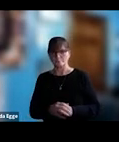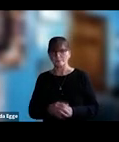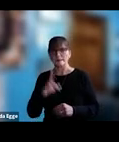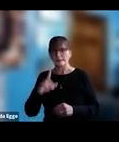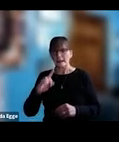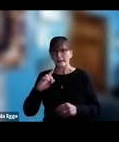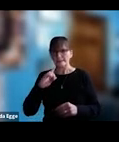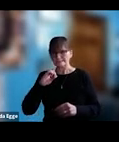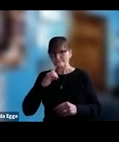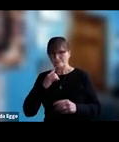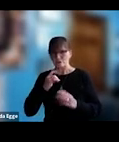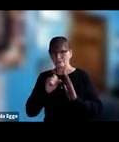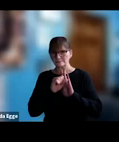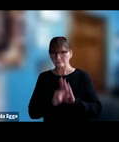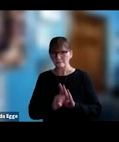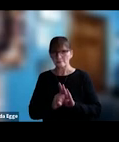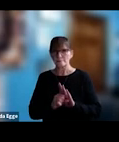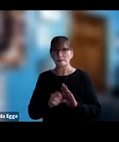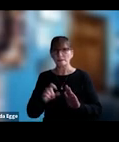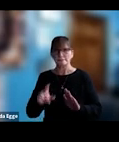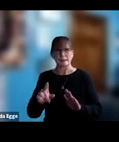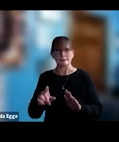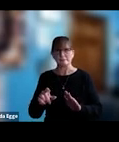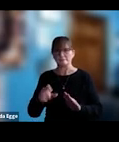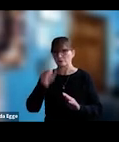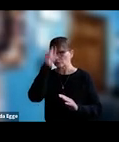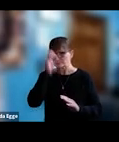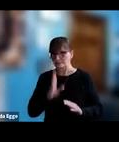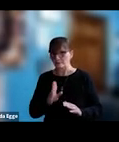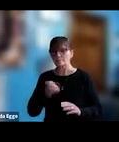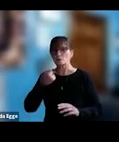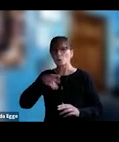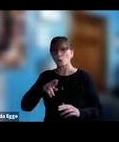that could be, etiology could be either schizophrenia or methamphetamine use disorder.